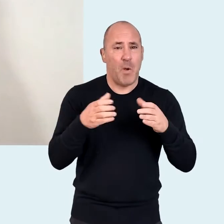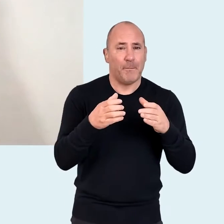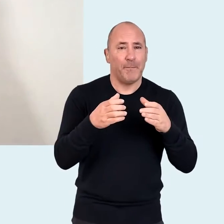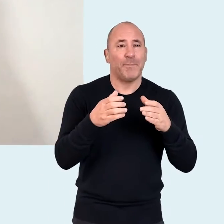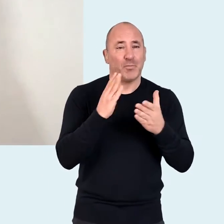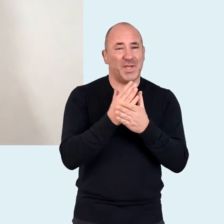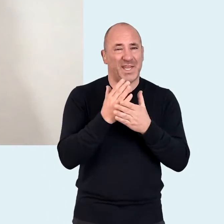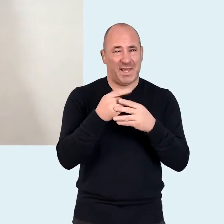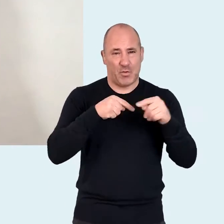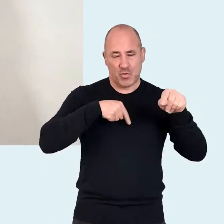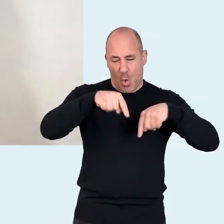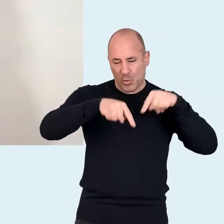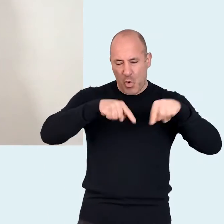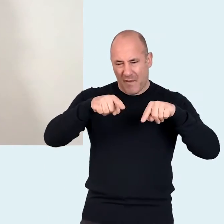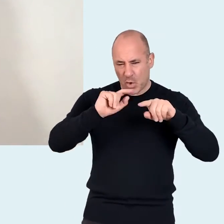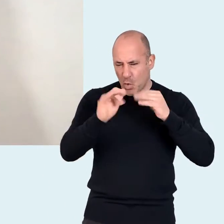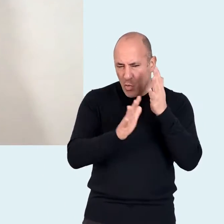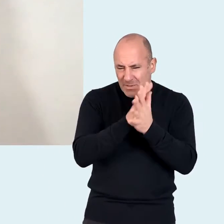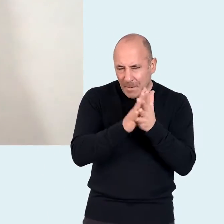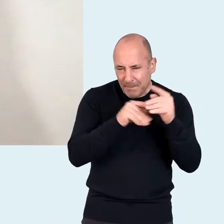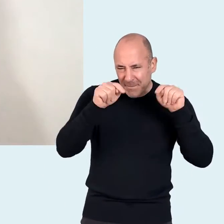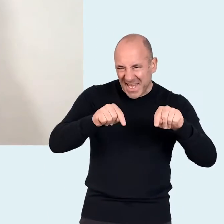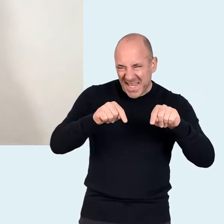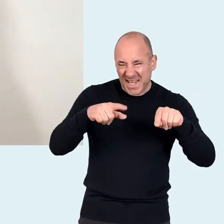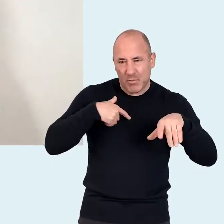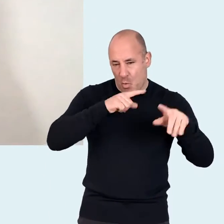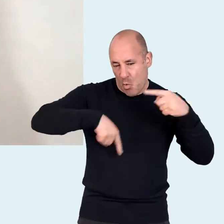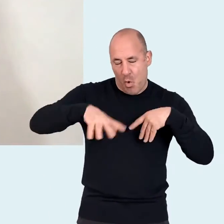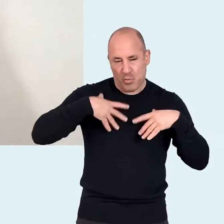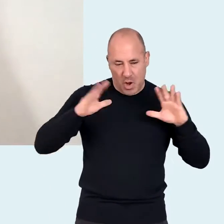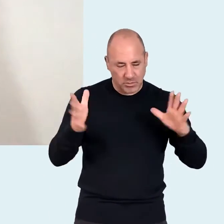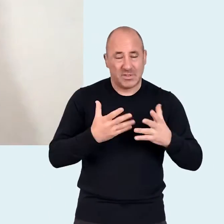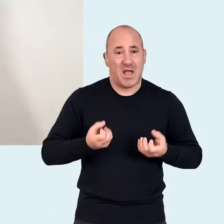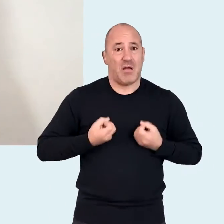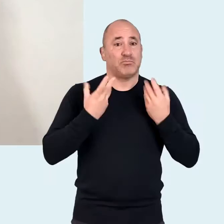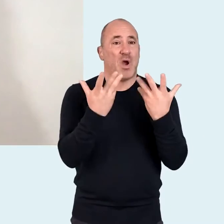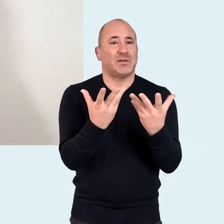and the intent is to express choreographic meaning. So whether that's a story, a theme,